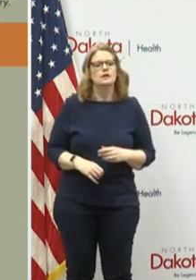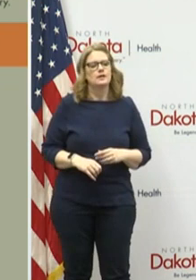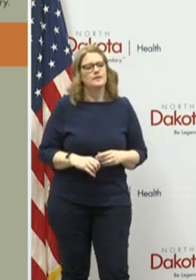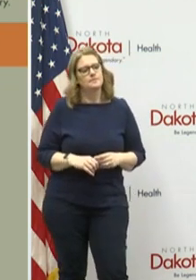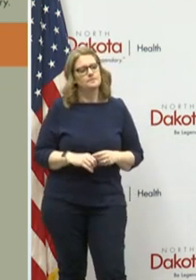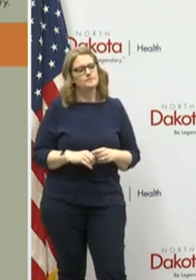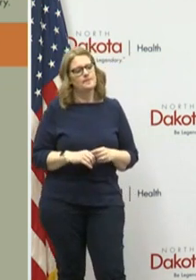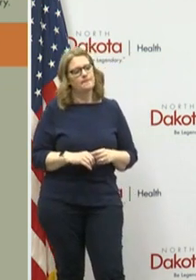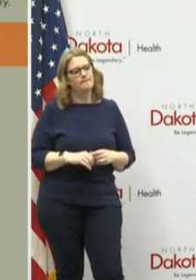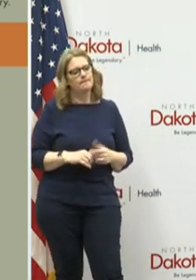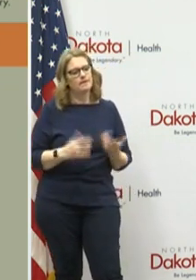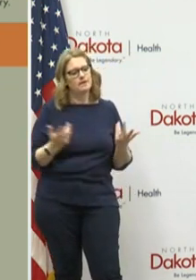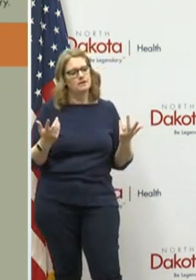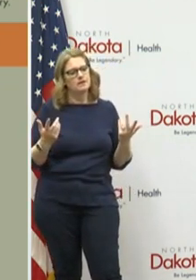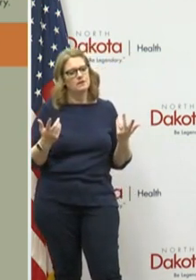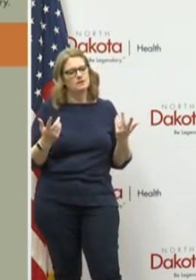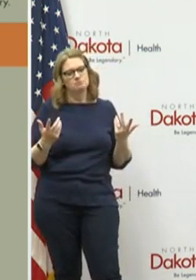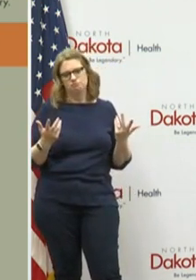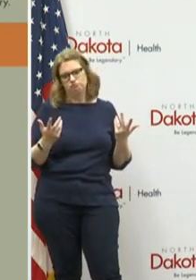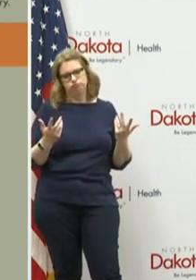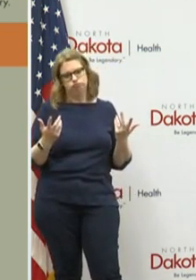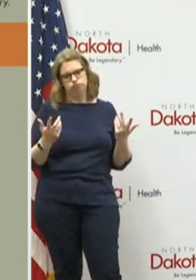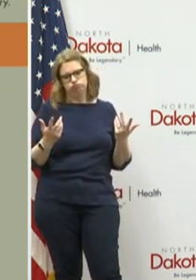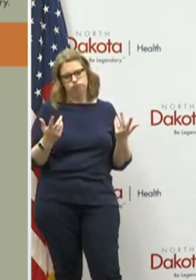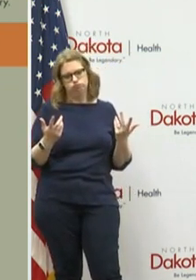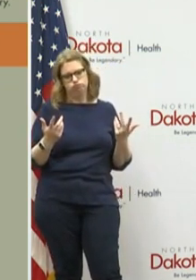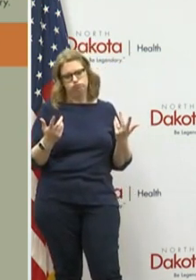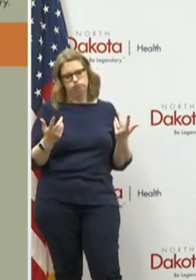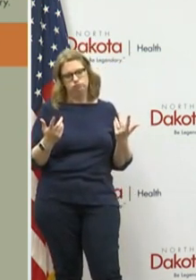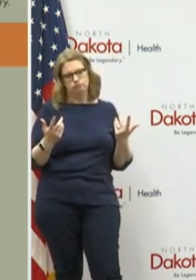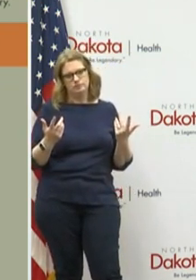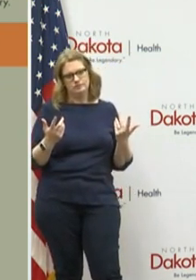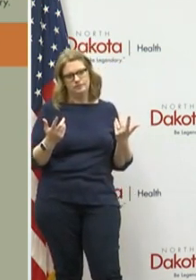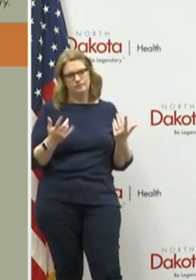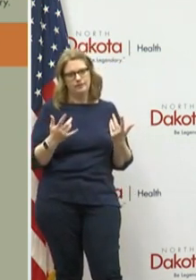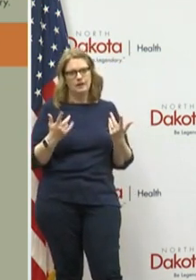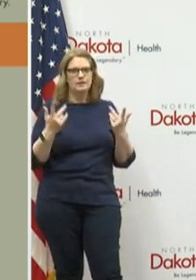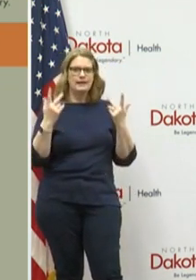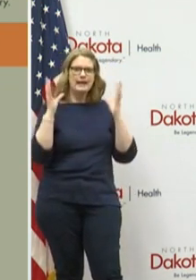YOU CAN MEET THE GUIDELINES IN THERE, YOU HAVE THE ABILITY TO